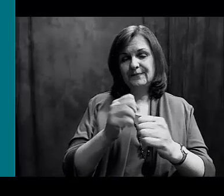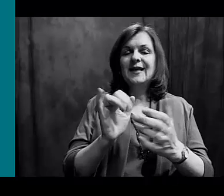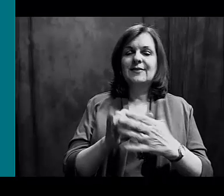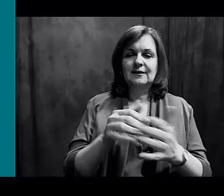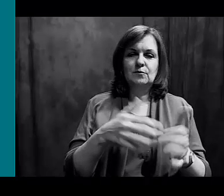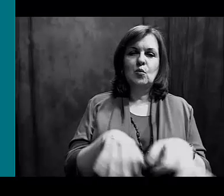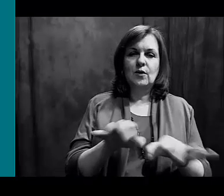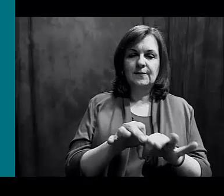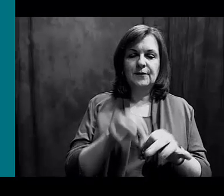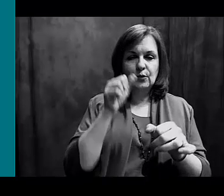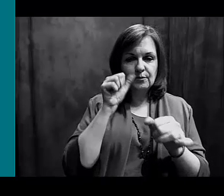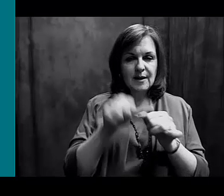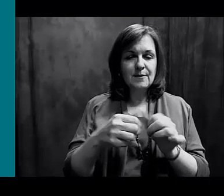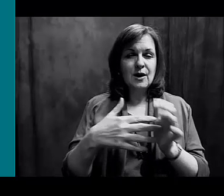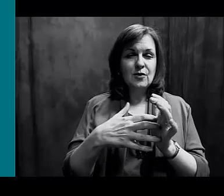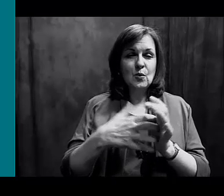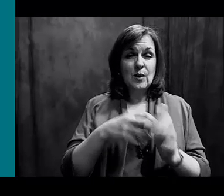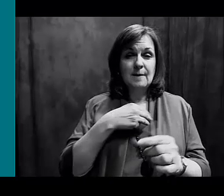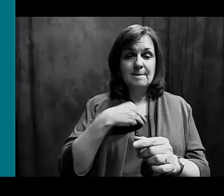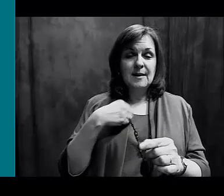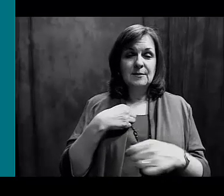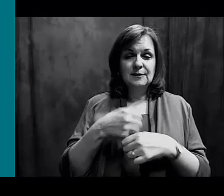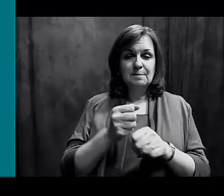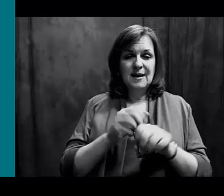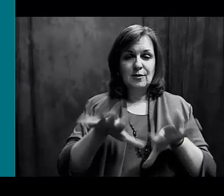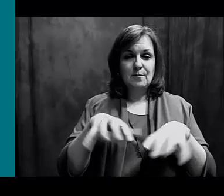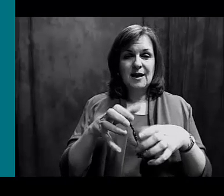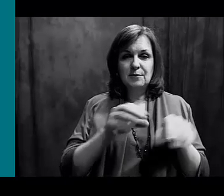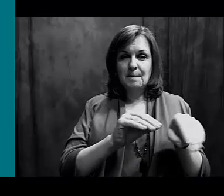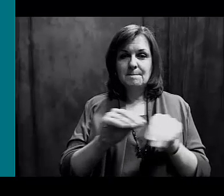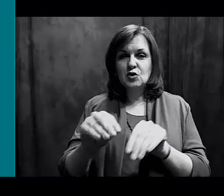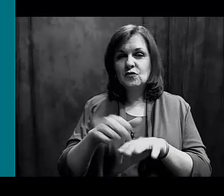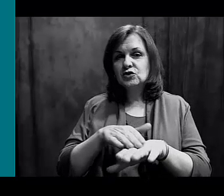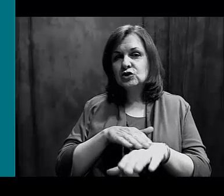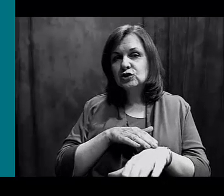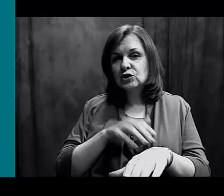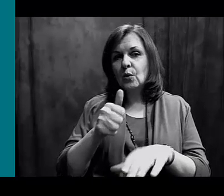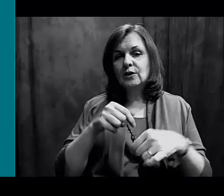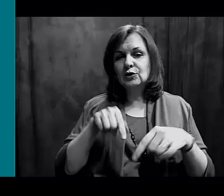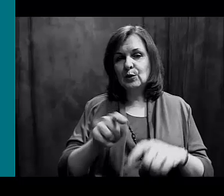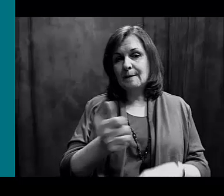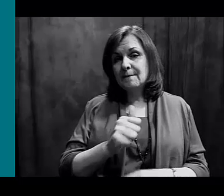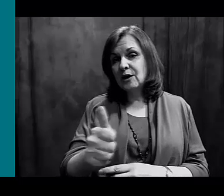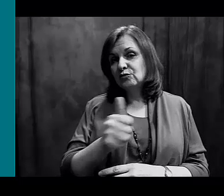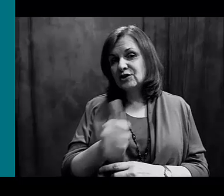weak members of a population slow down that population in their migrations and so on